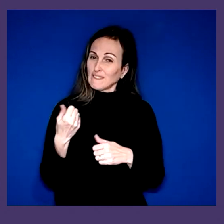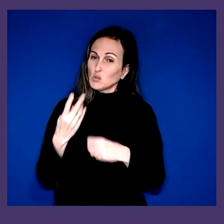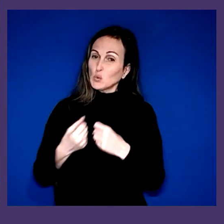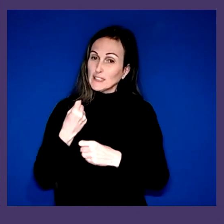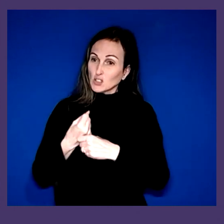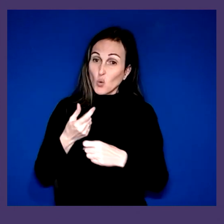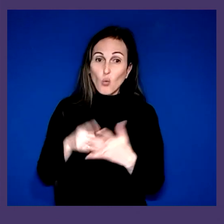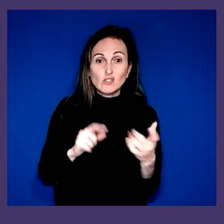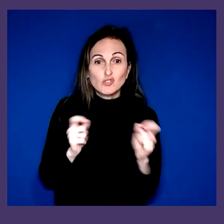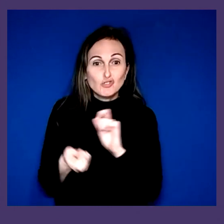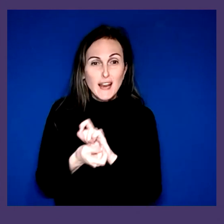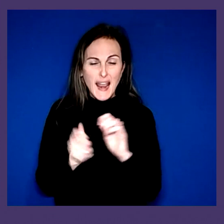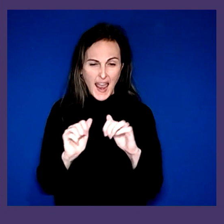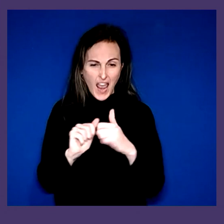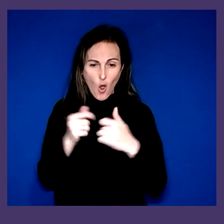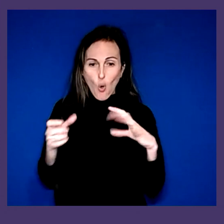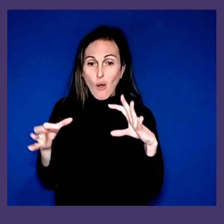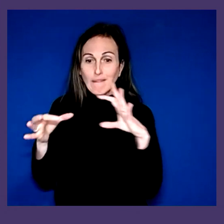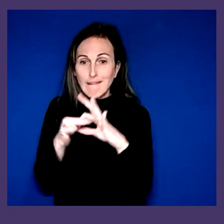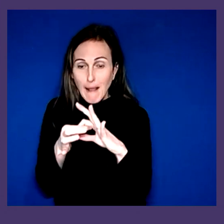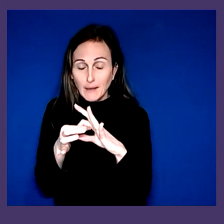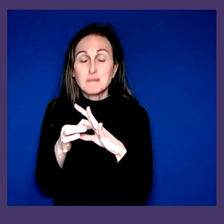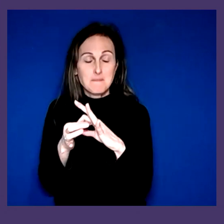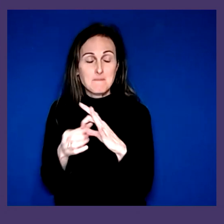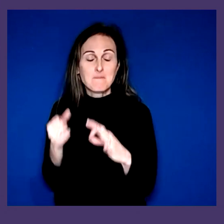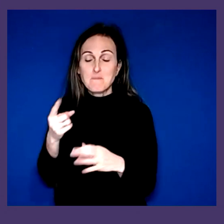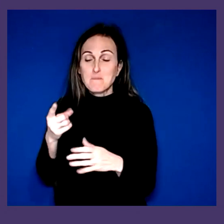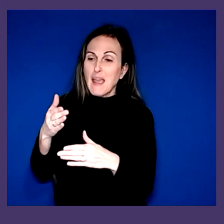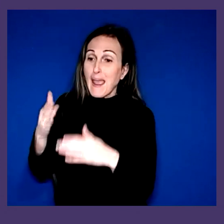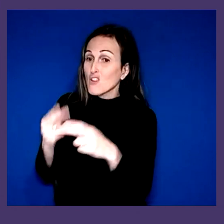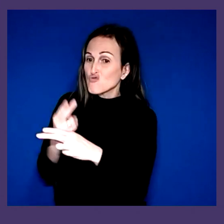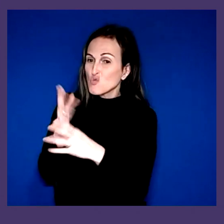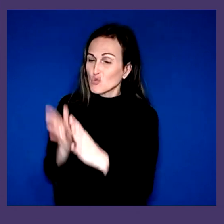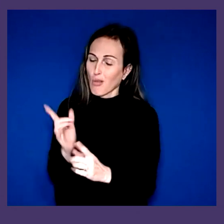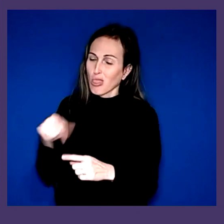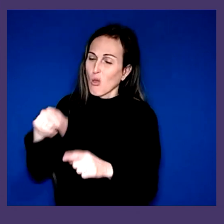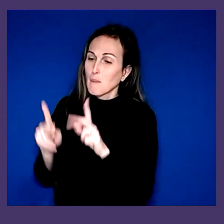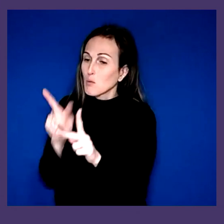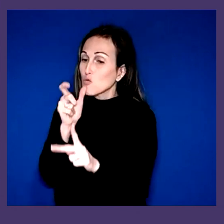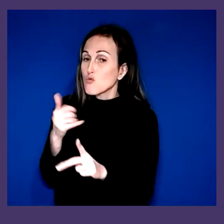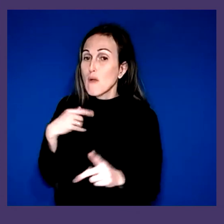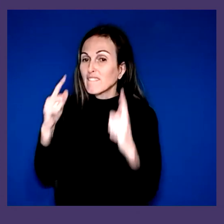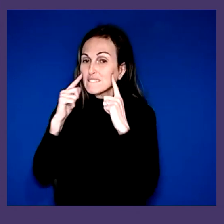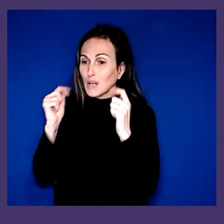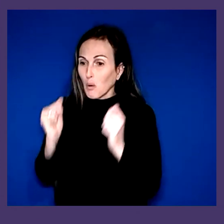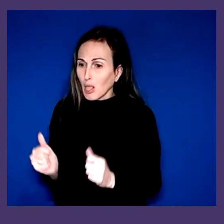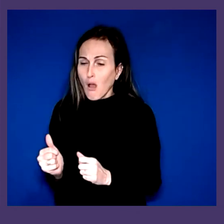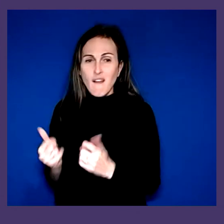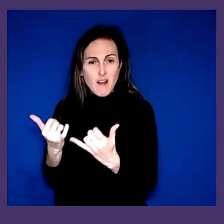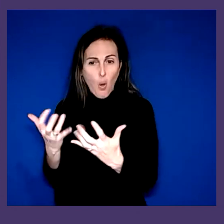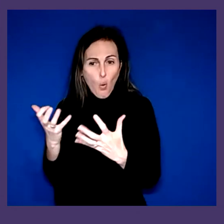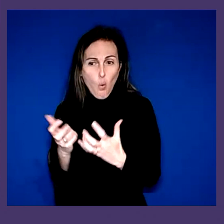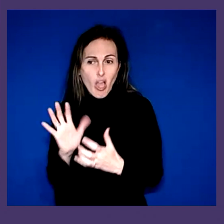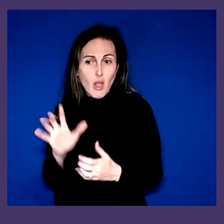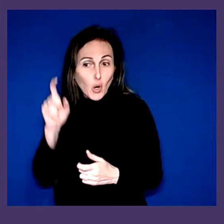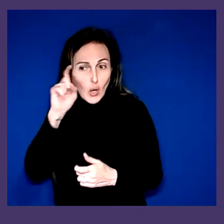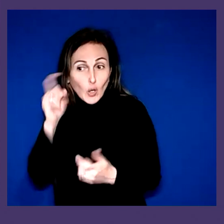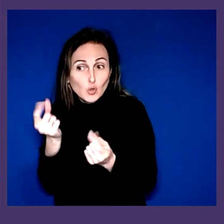End-users, people with hearing loss, want their hearing aids to connect wirelessly to their smartphones, to their tablets and to their computers.